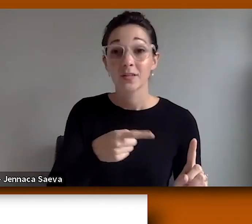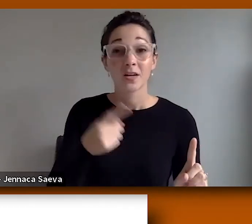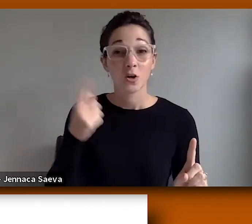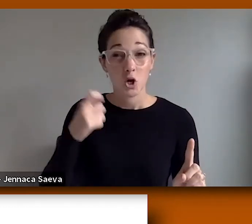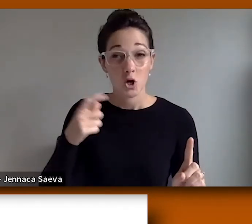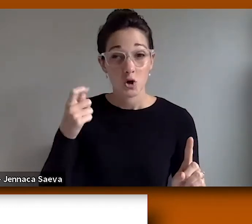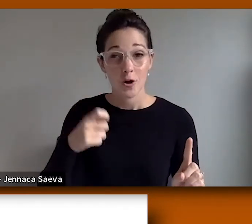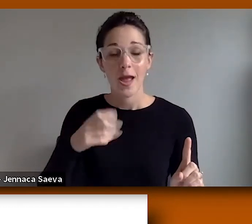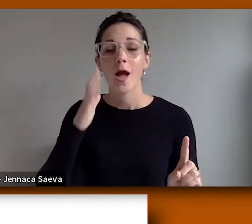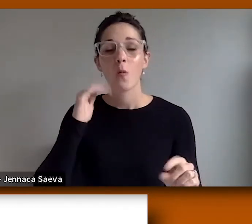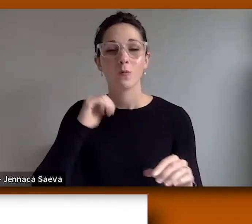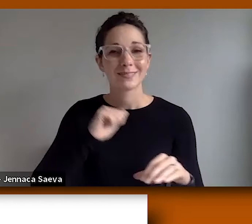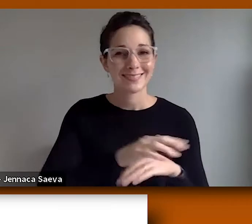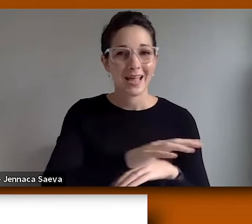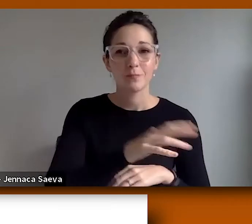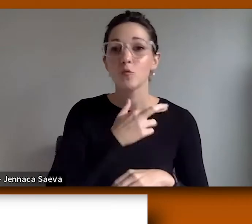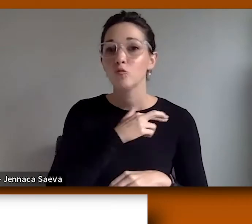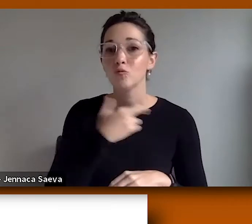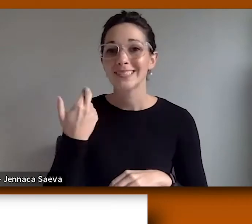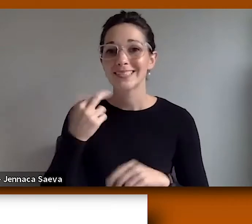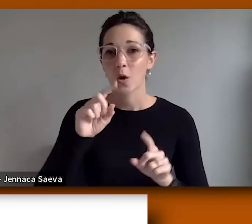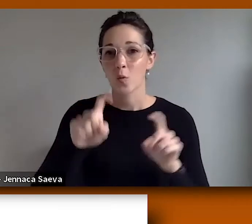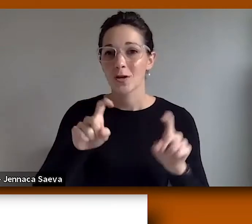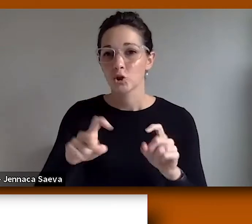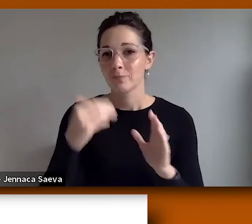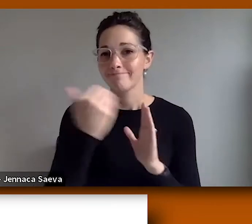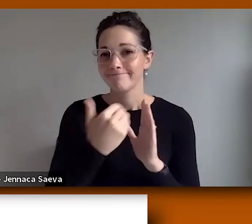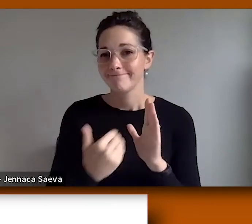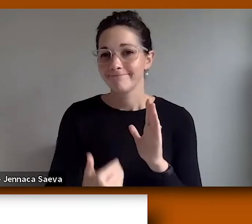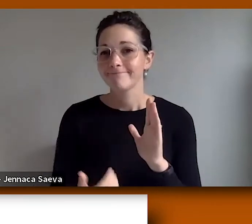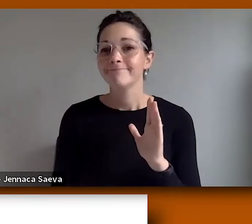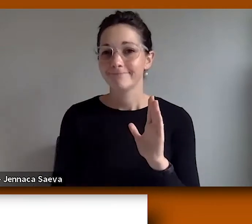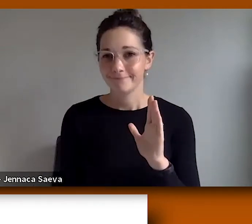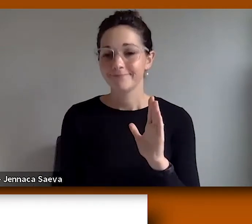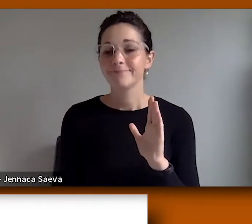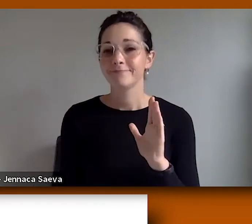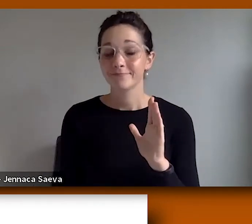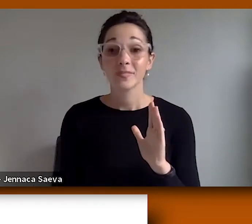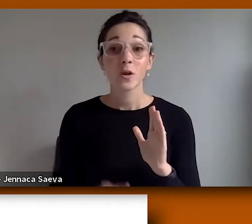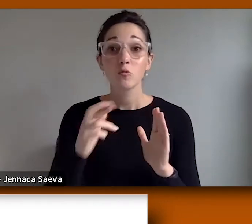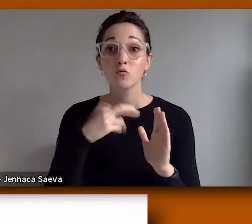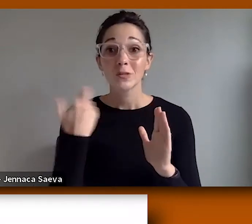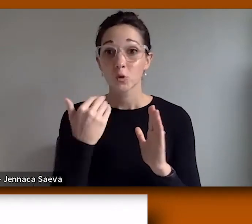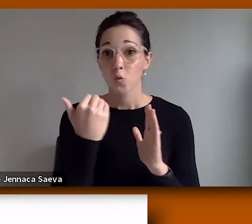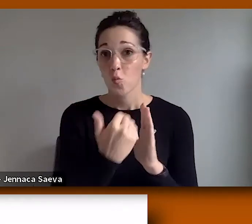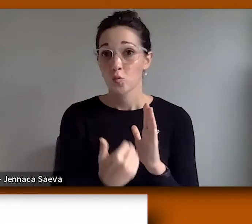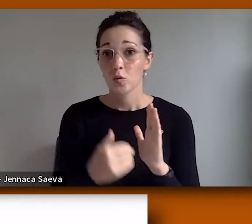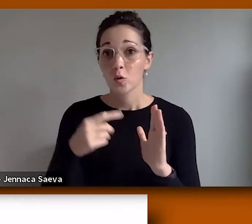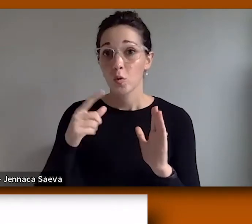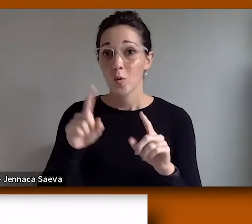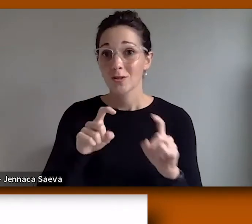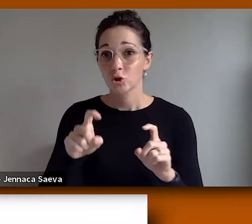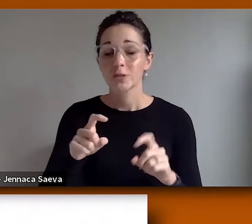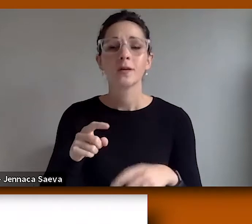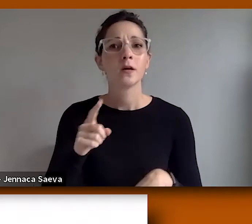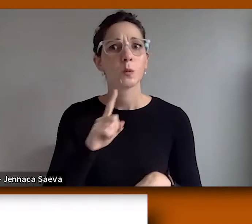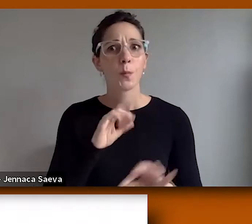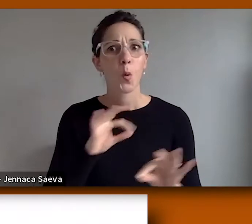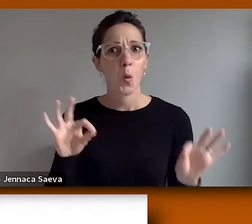they will send them a risk questionnaire. The risk questionnaire is really important